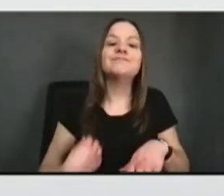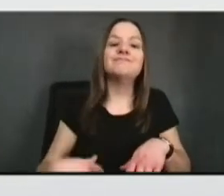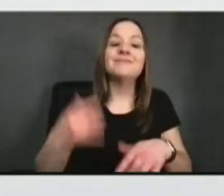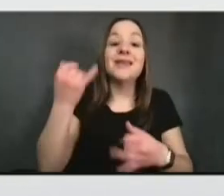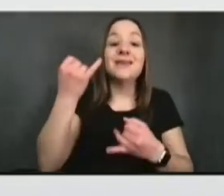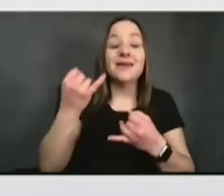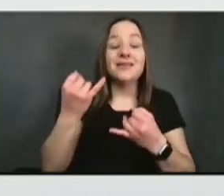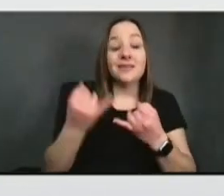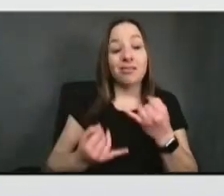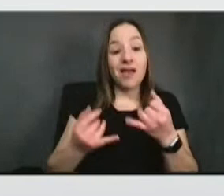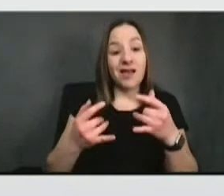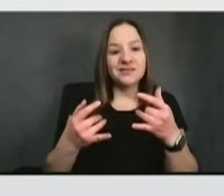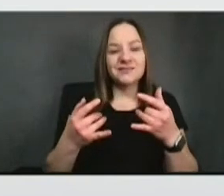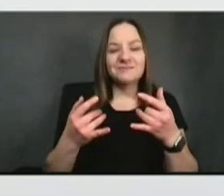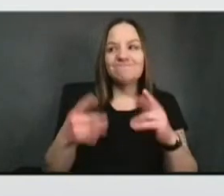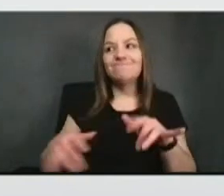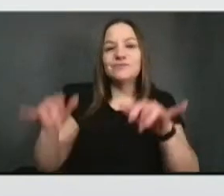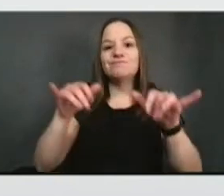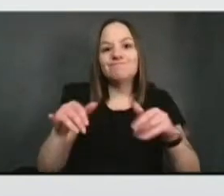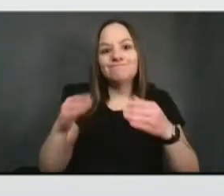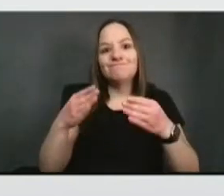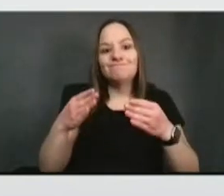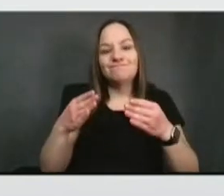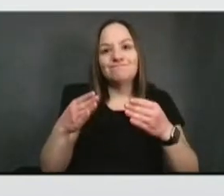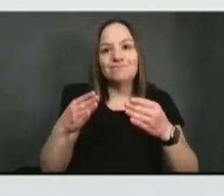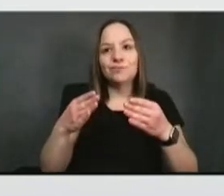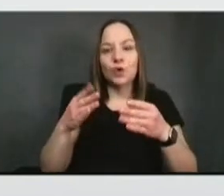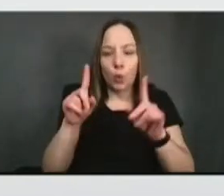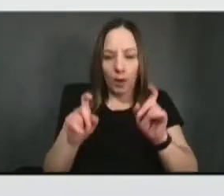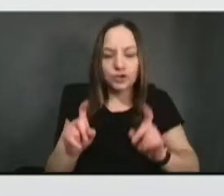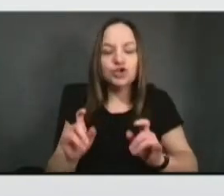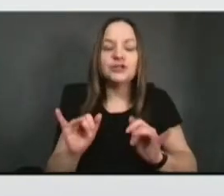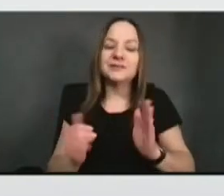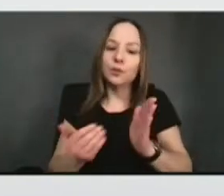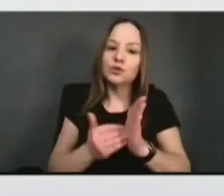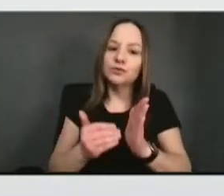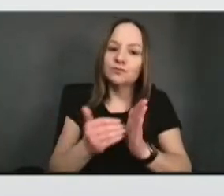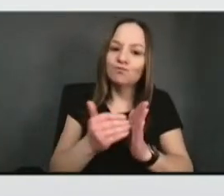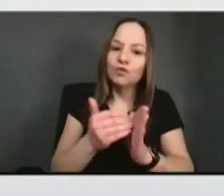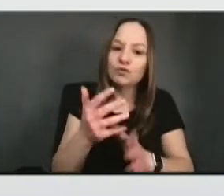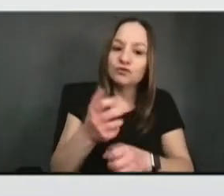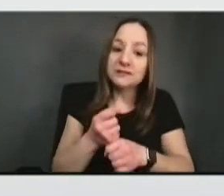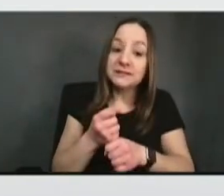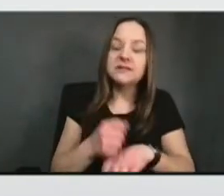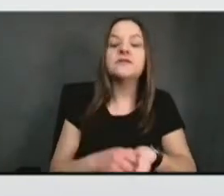Donald. Appreciate that very much. The last overarching question one that was, you know,